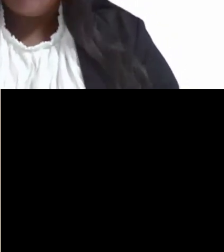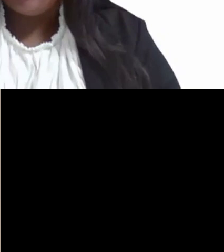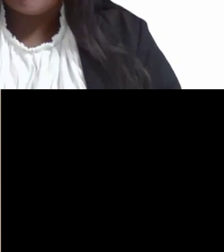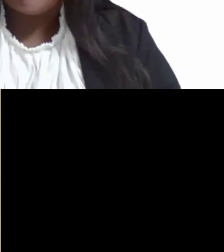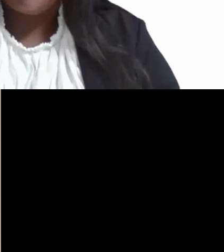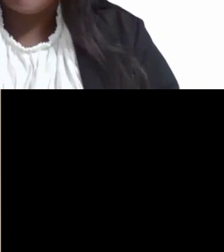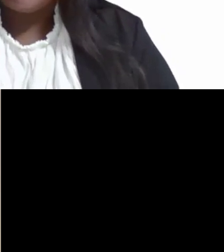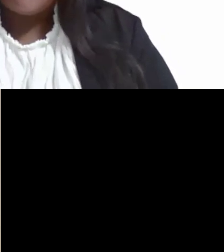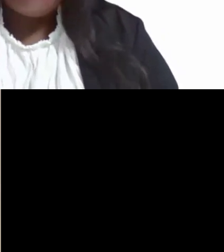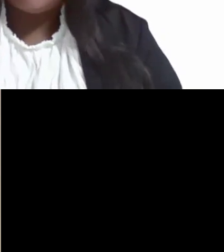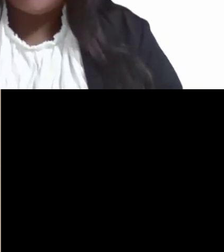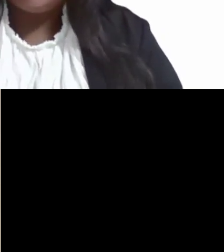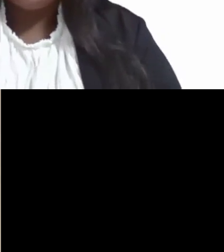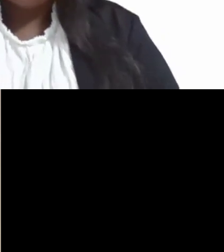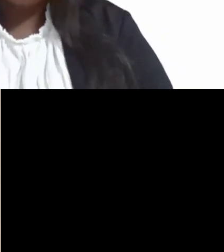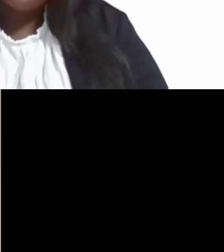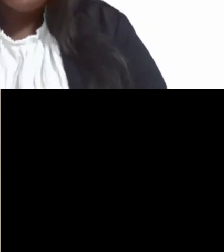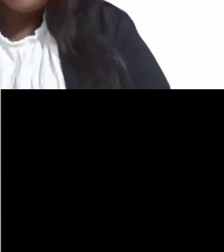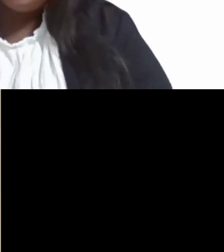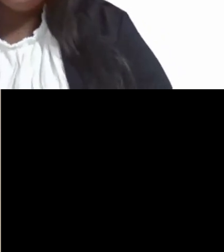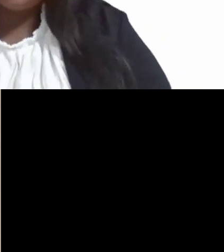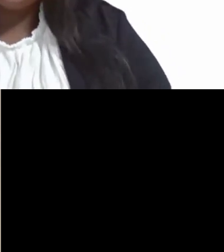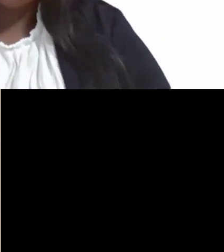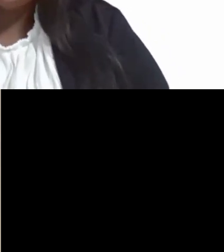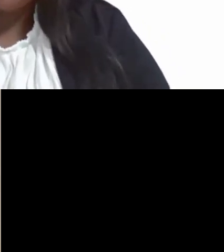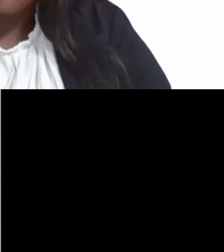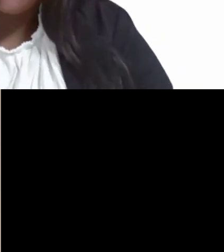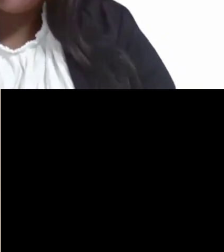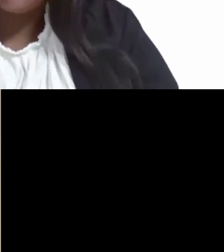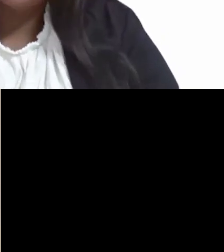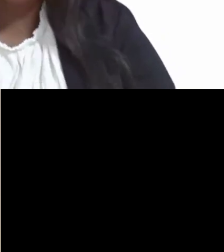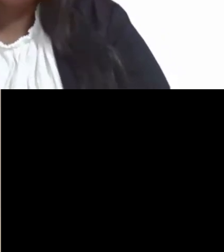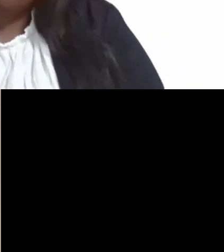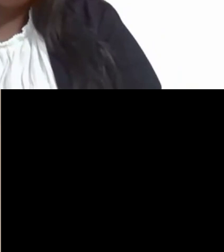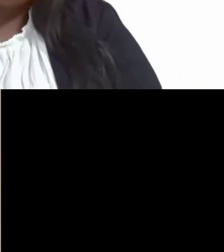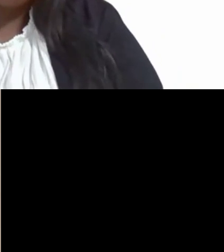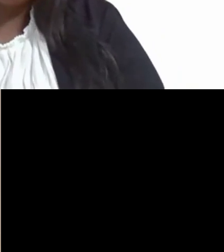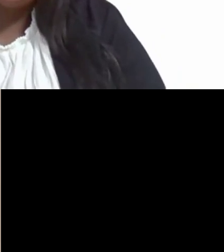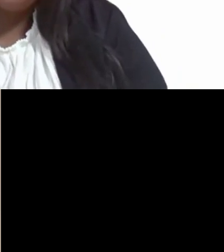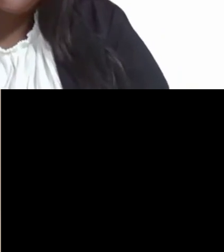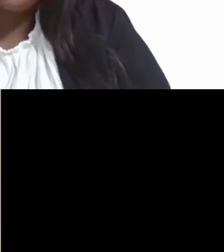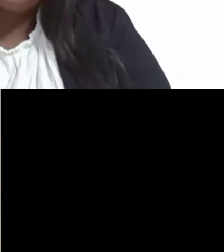everyone here in Michigan. For those of you interested in learning more about the work of the Disability Rights and Compliance